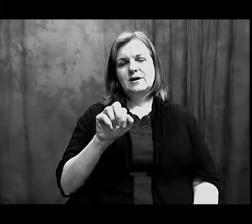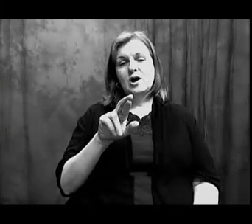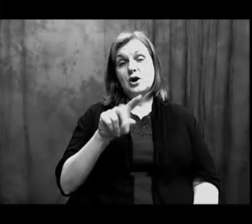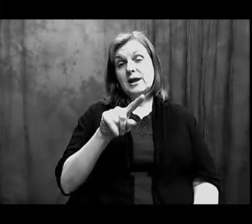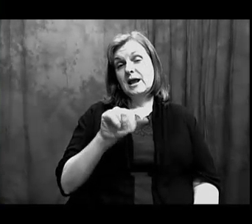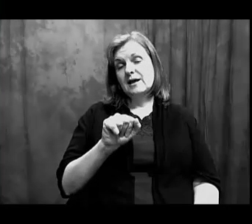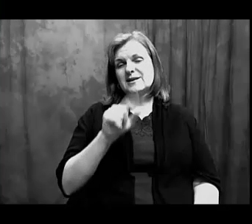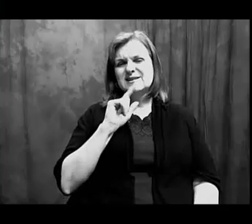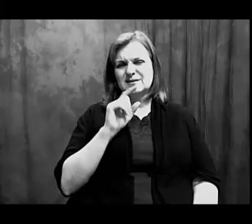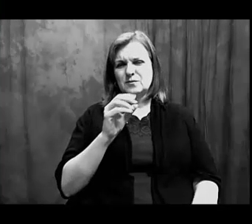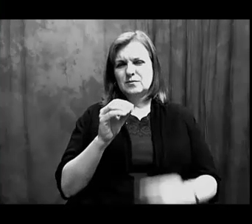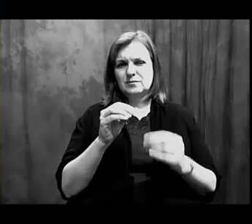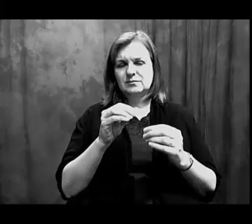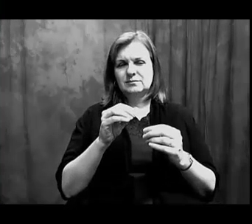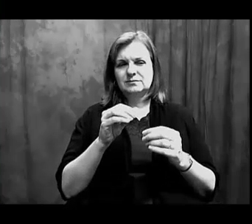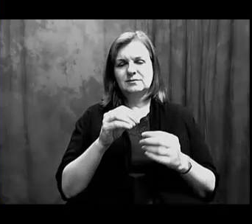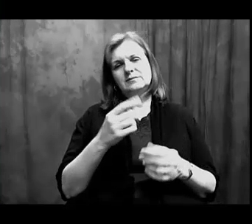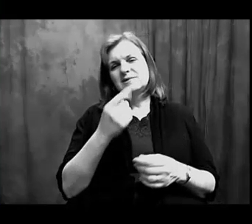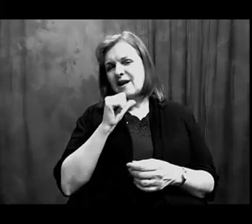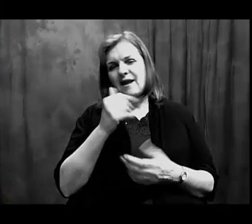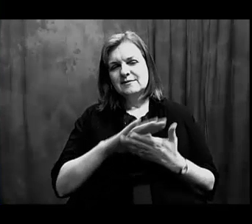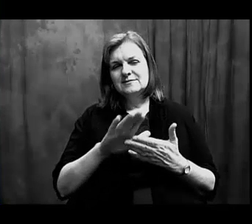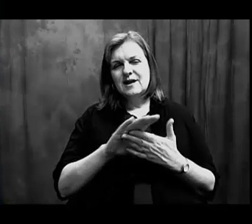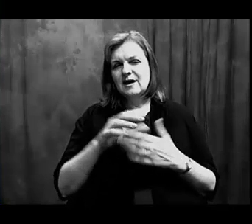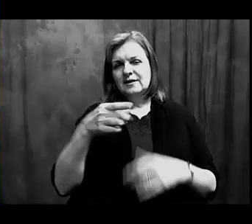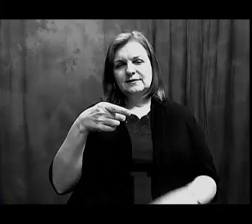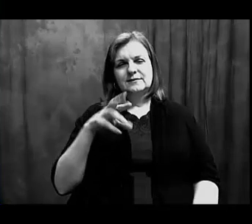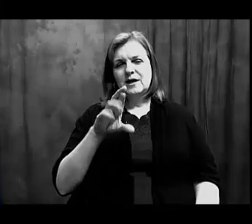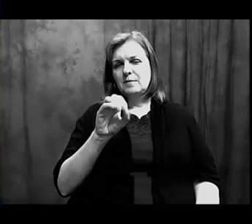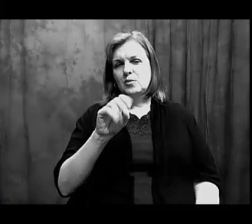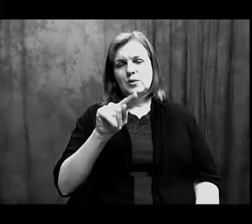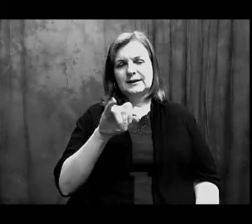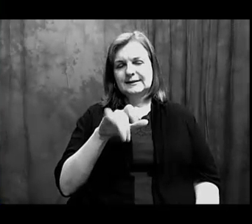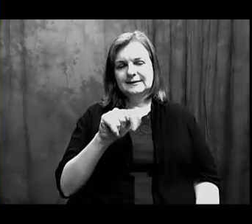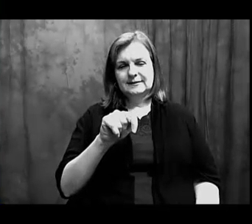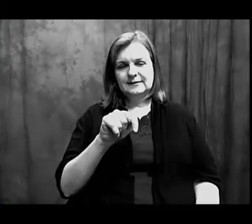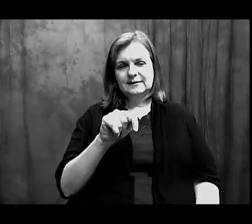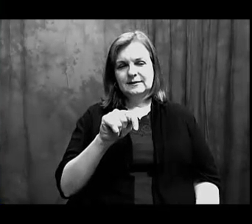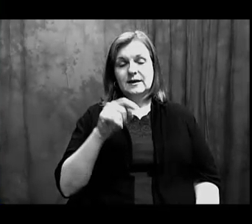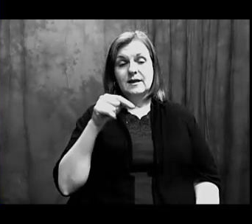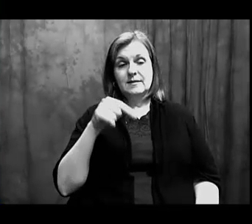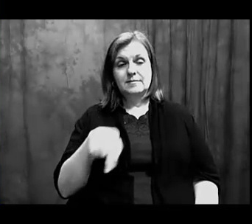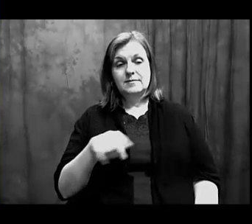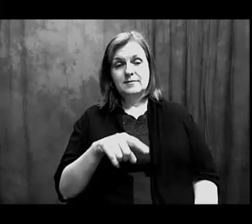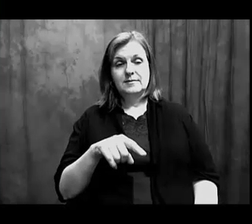protists that we look at and we look at it as being